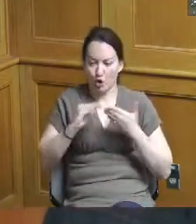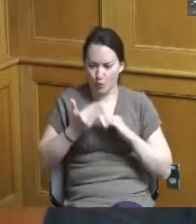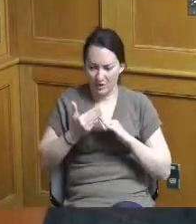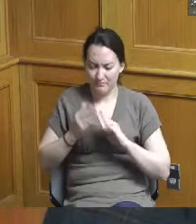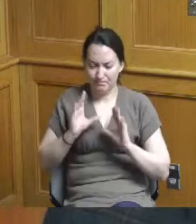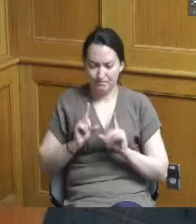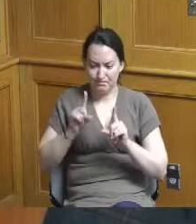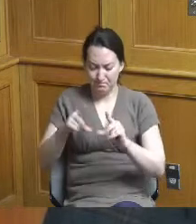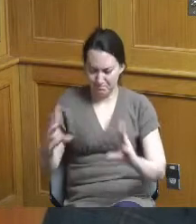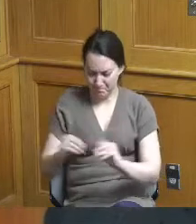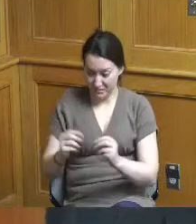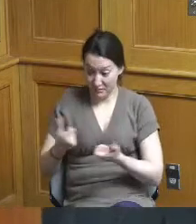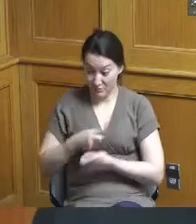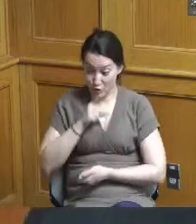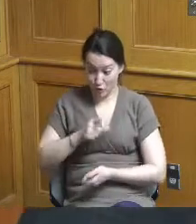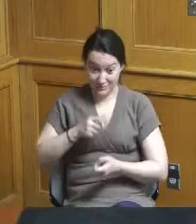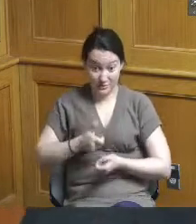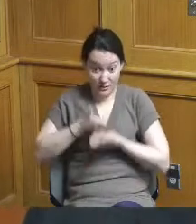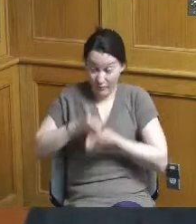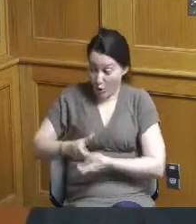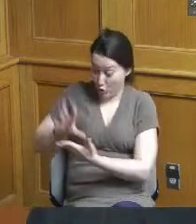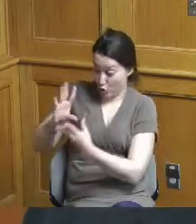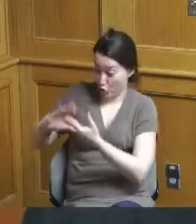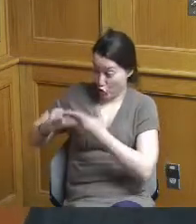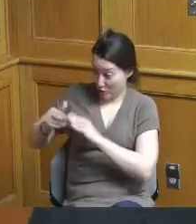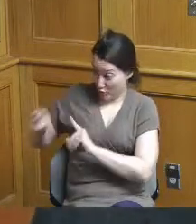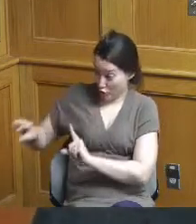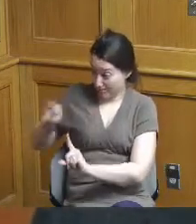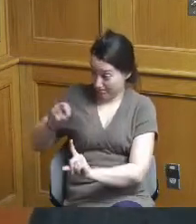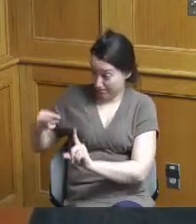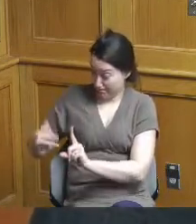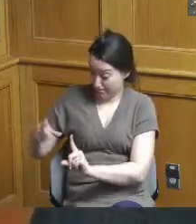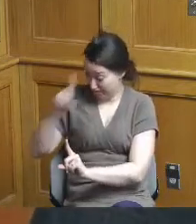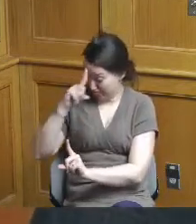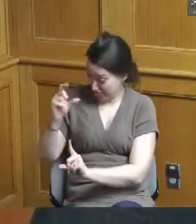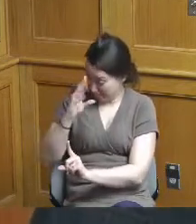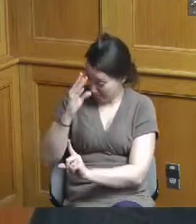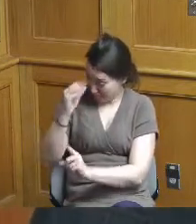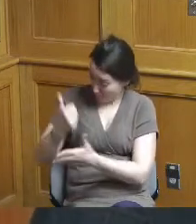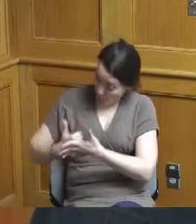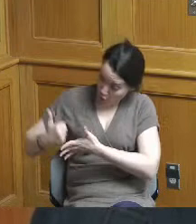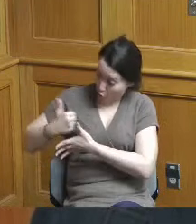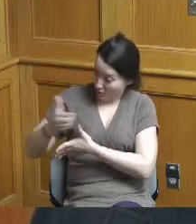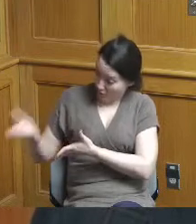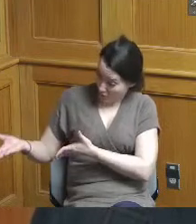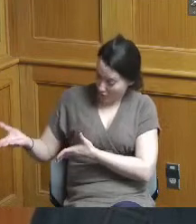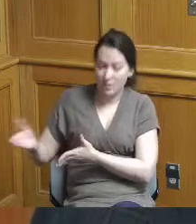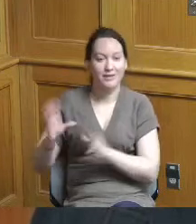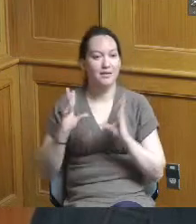we were on track with what the community saw as a priority and the Convention Center District